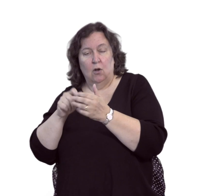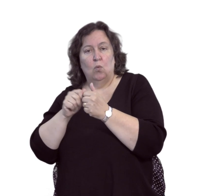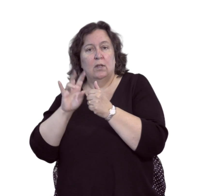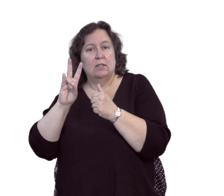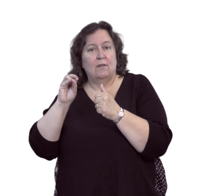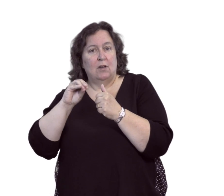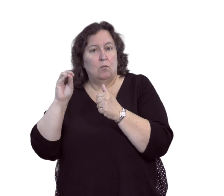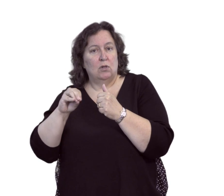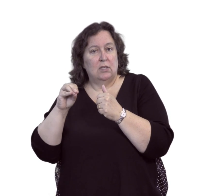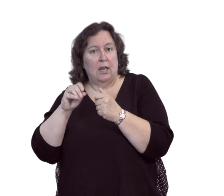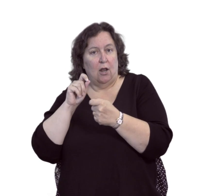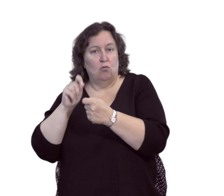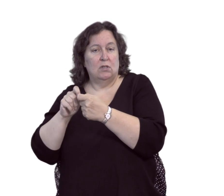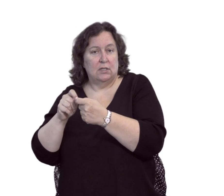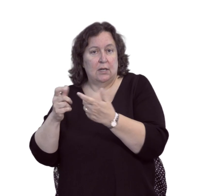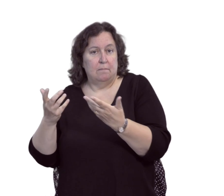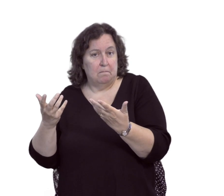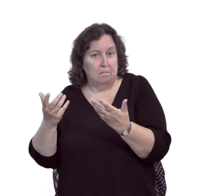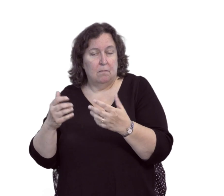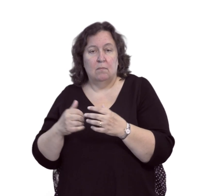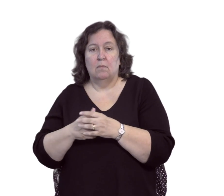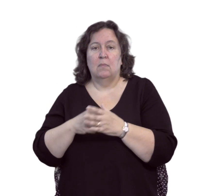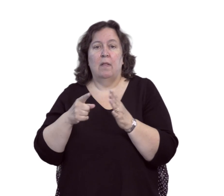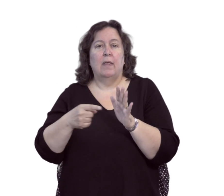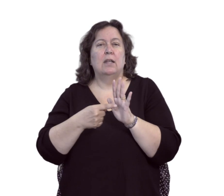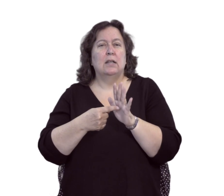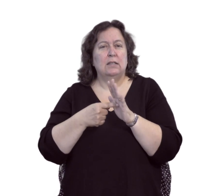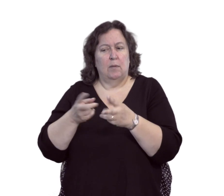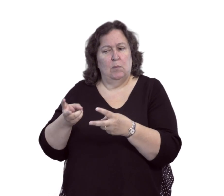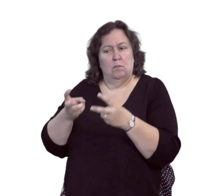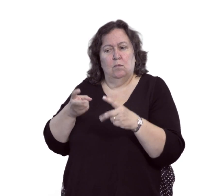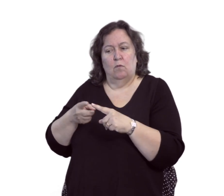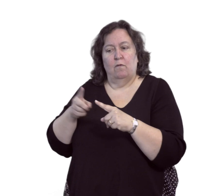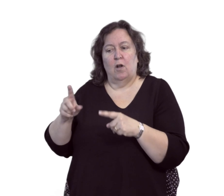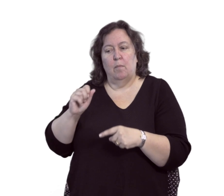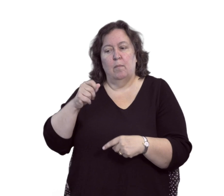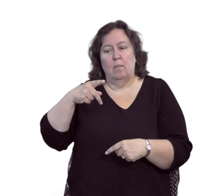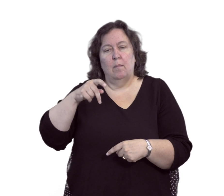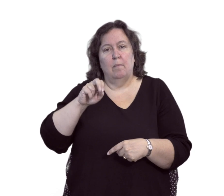with 70% accuracy. These examples were taken from